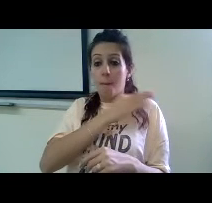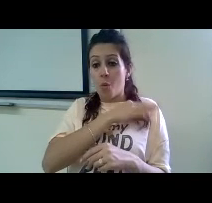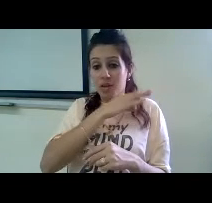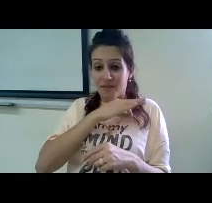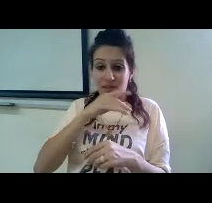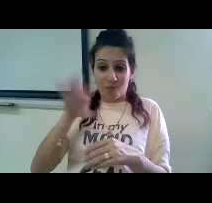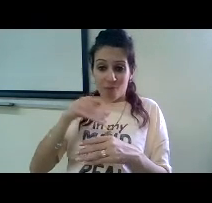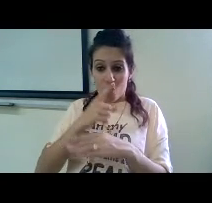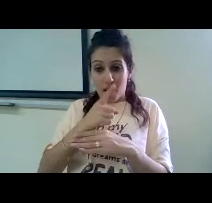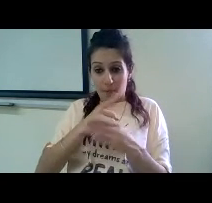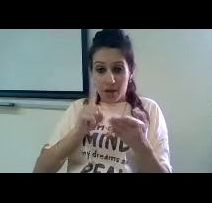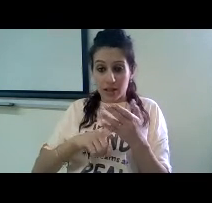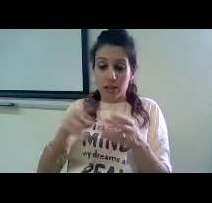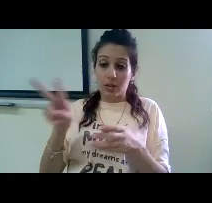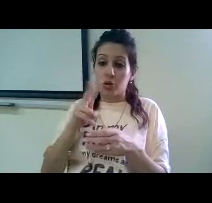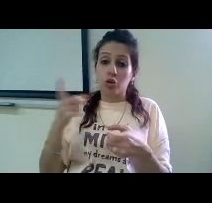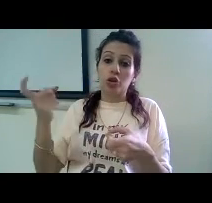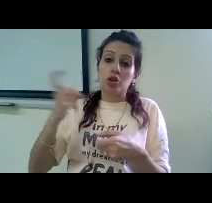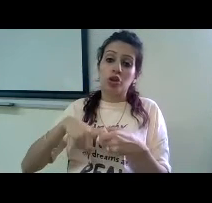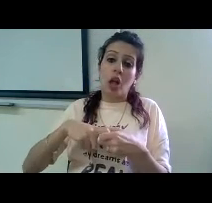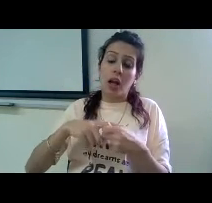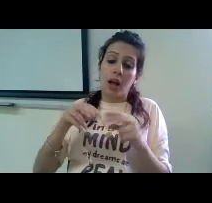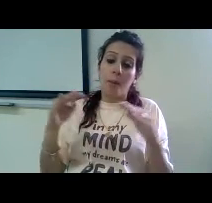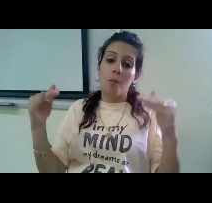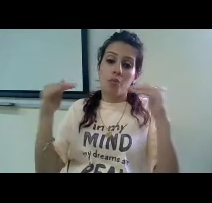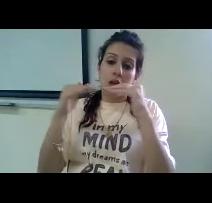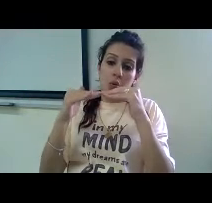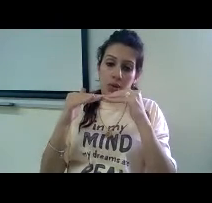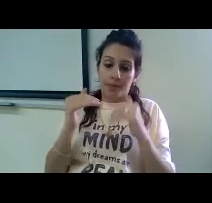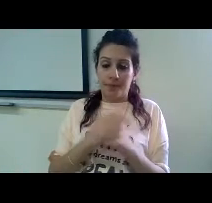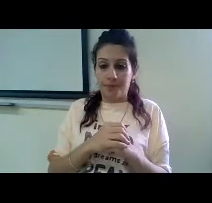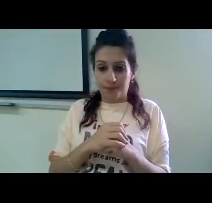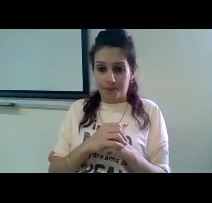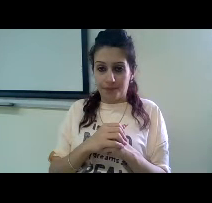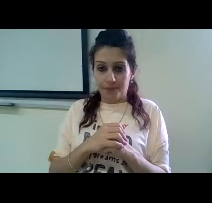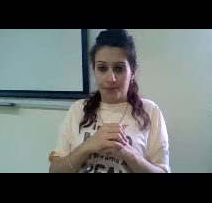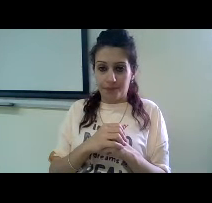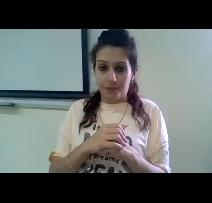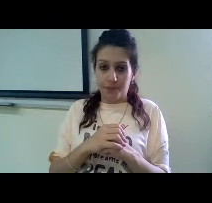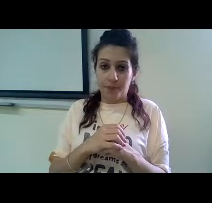Thank you. Thank you. Eszter.